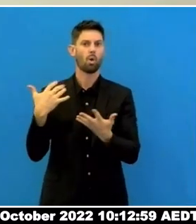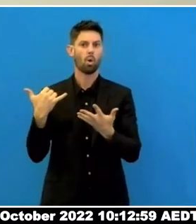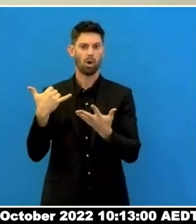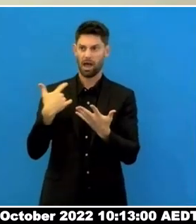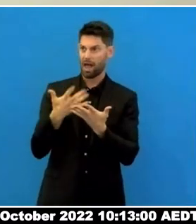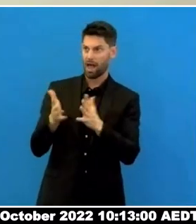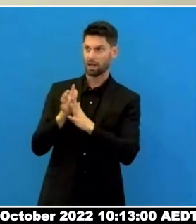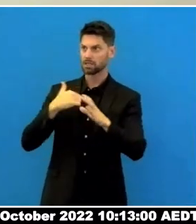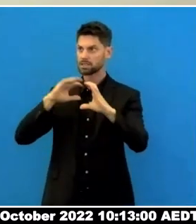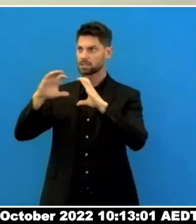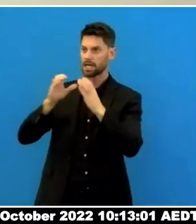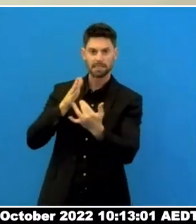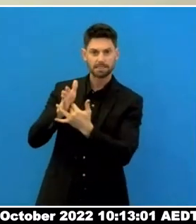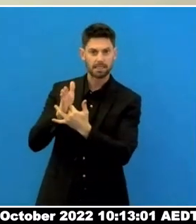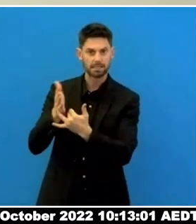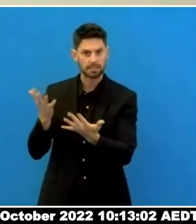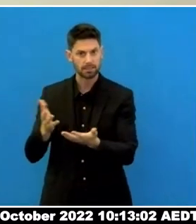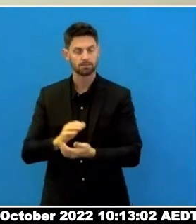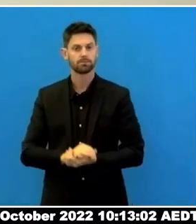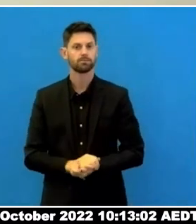External barriers are interlinked with internal barriers